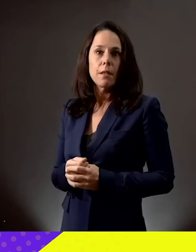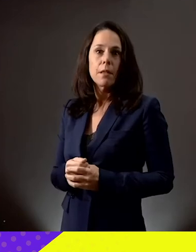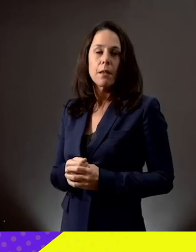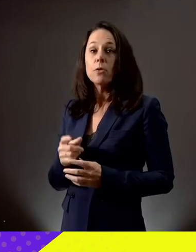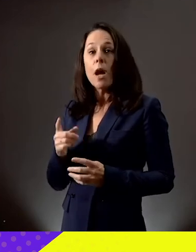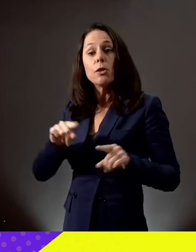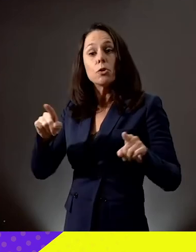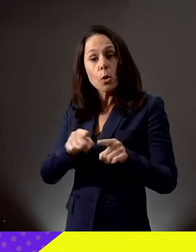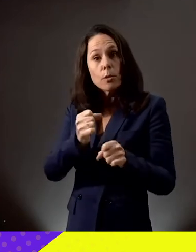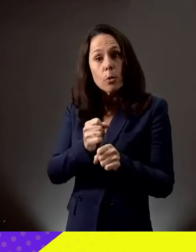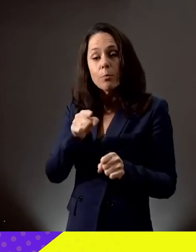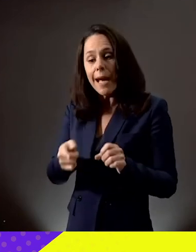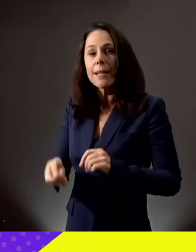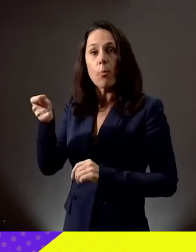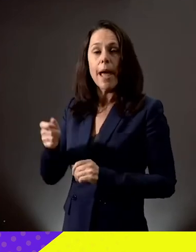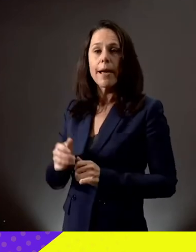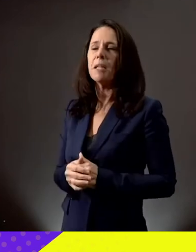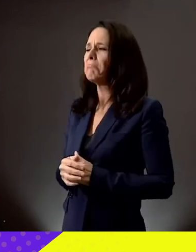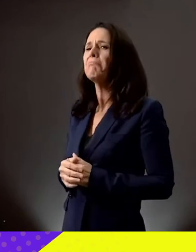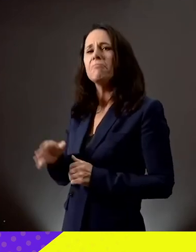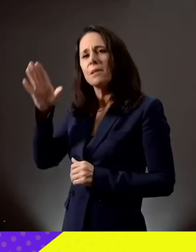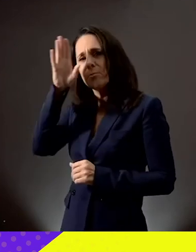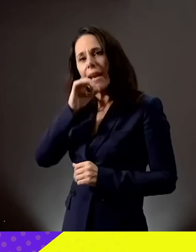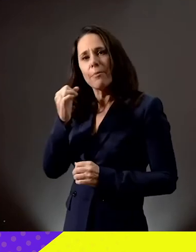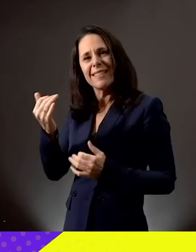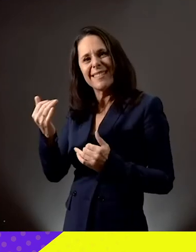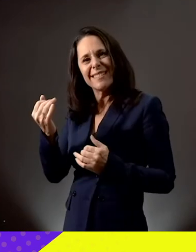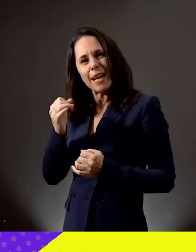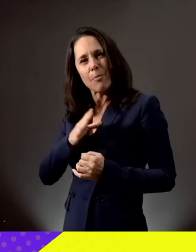I understand. Hence the success. What is your ambition for the coming years?